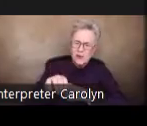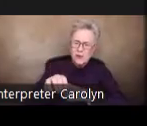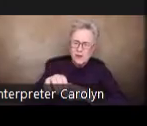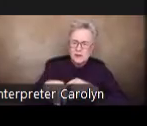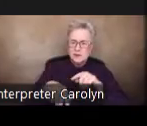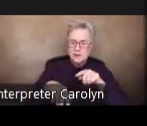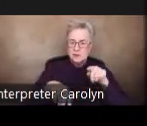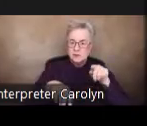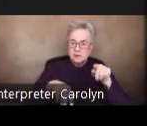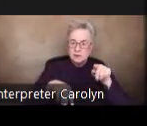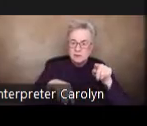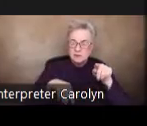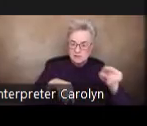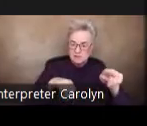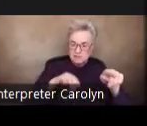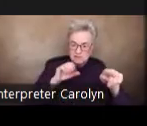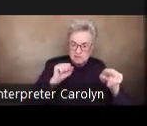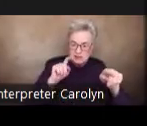architectural style over another.